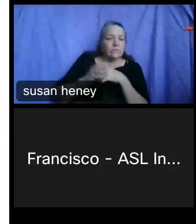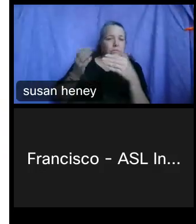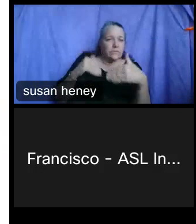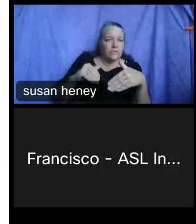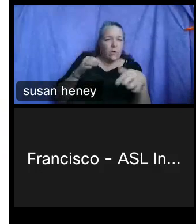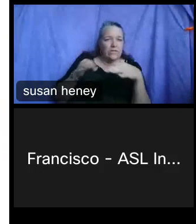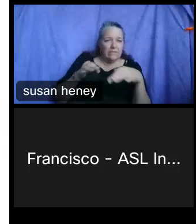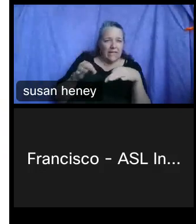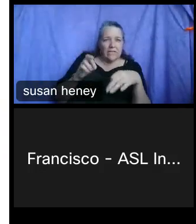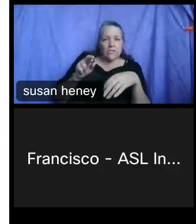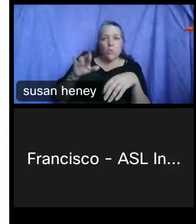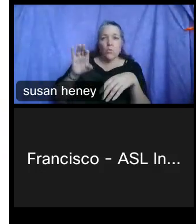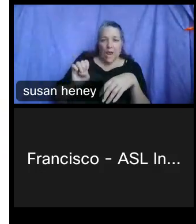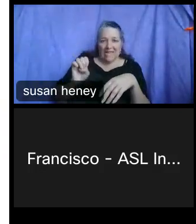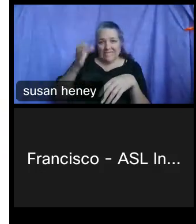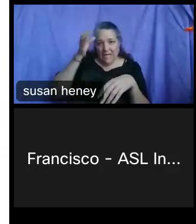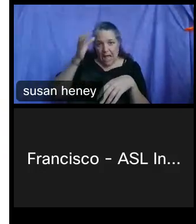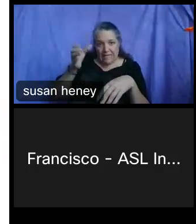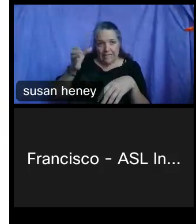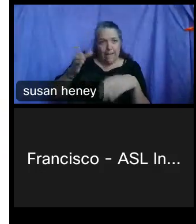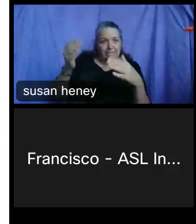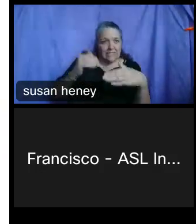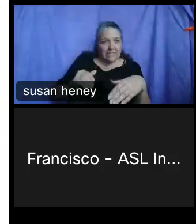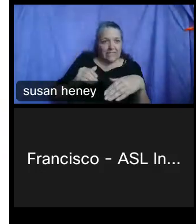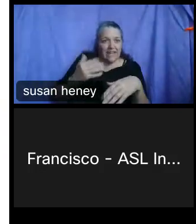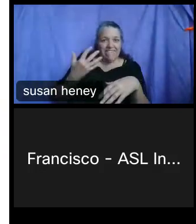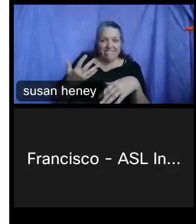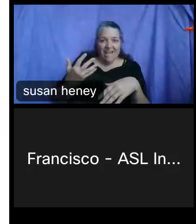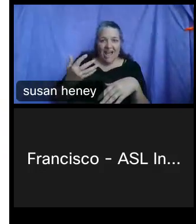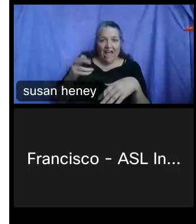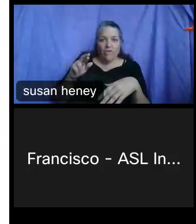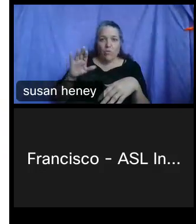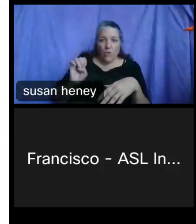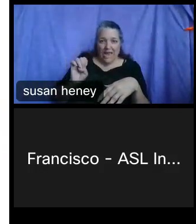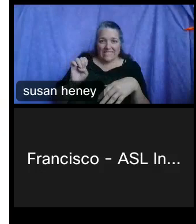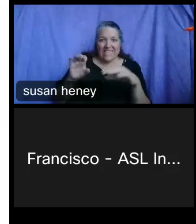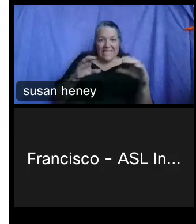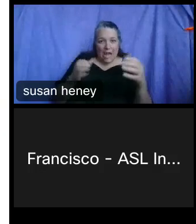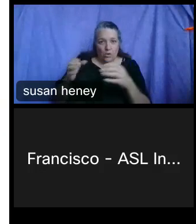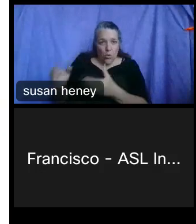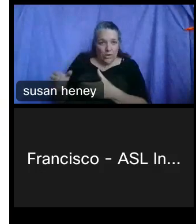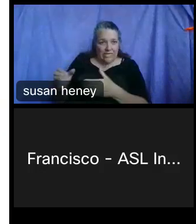Quick Facts and data.census.gov and conduct a live demonstration of them both. The topics